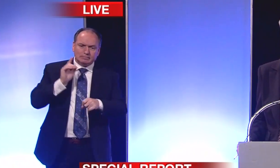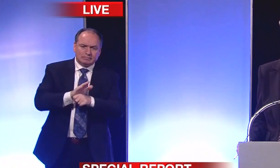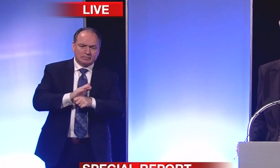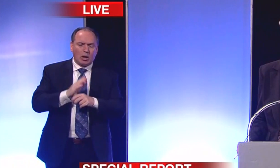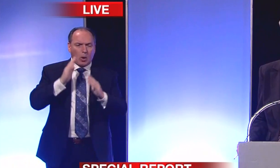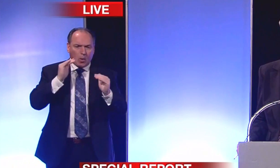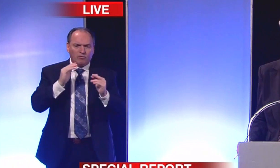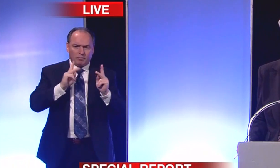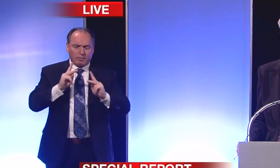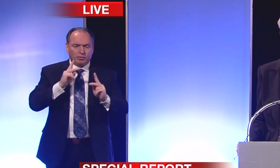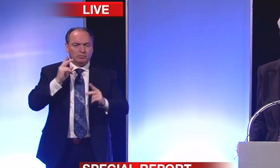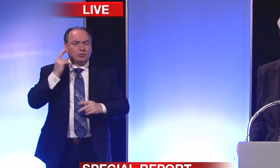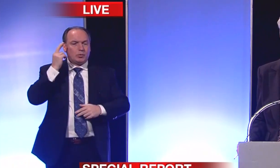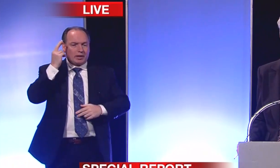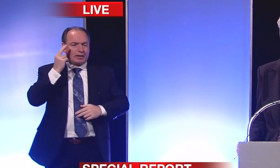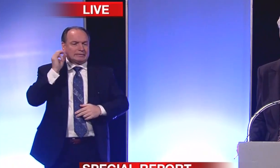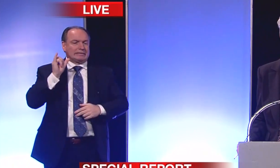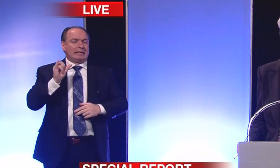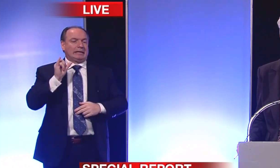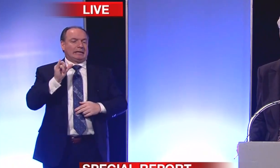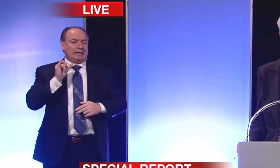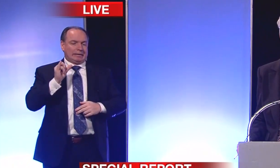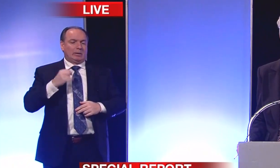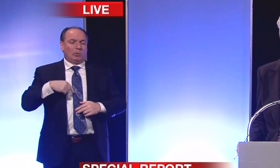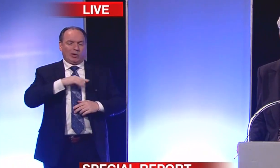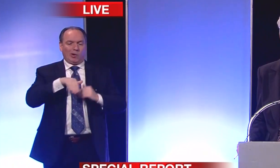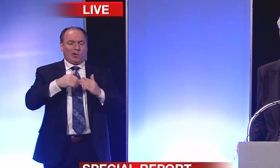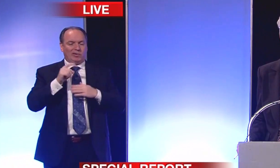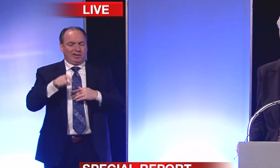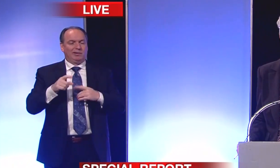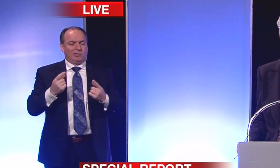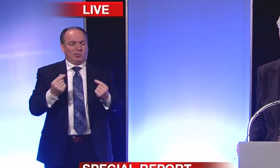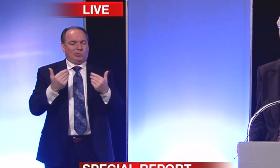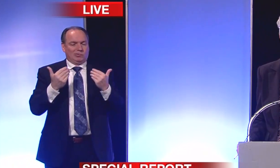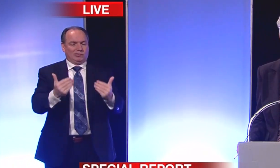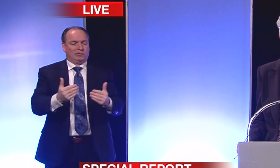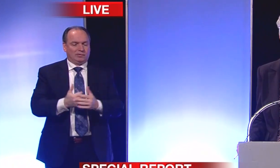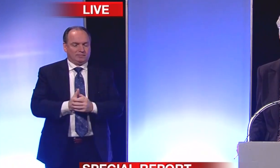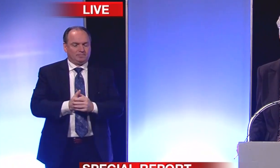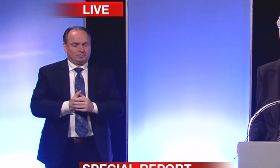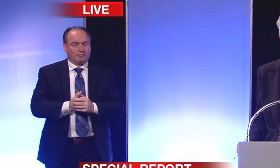THIS IS IN ORDER. IT JUST INCREASES THE